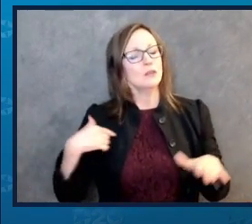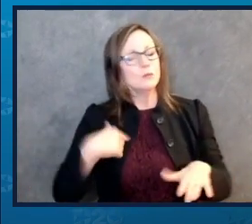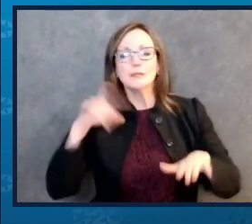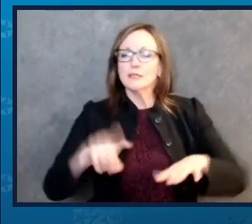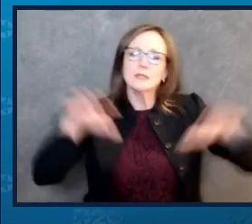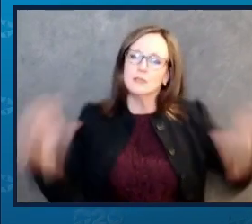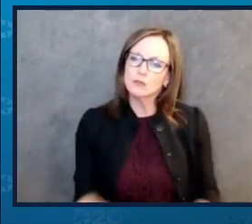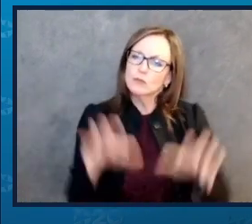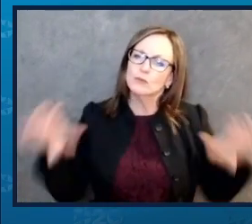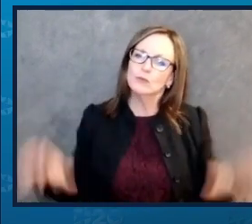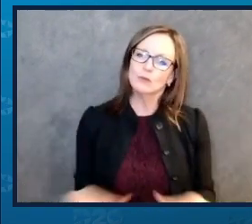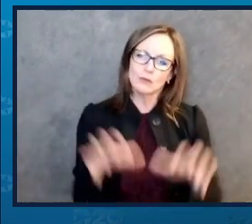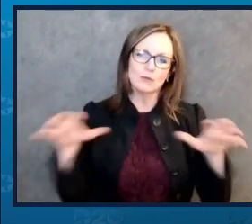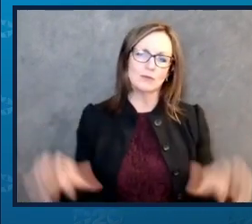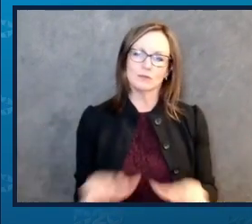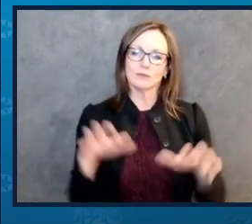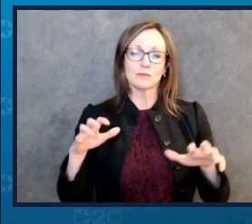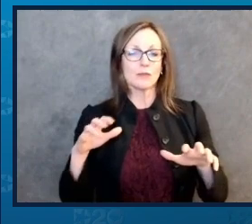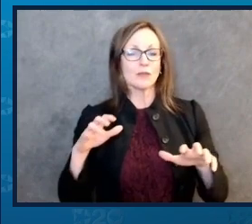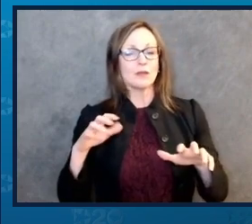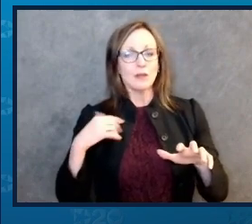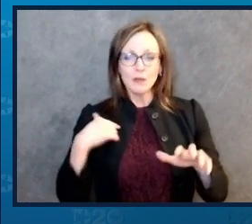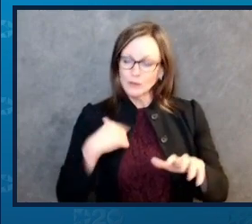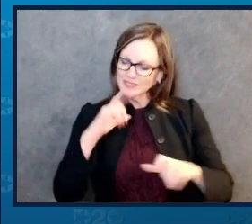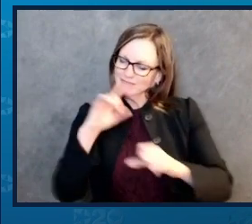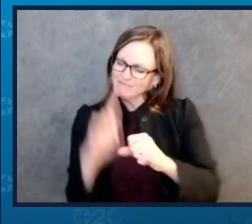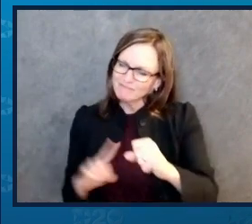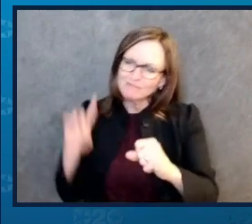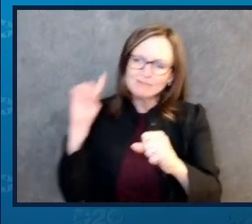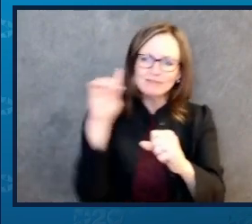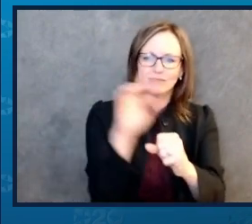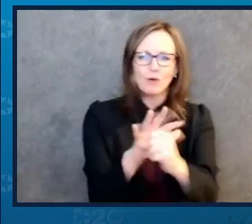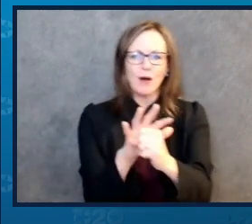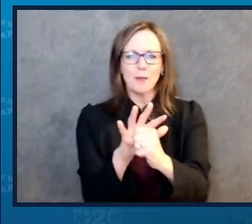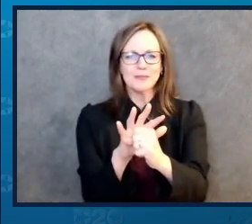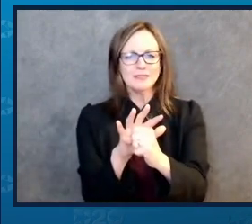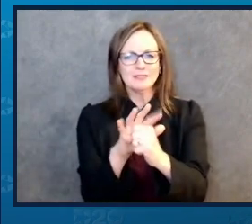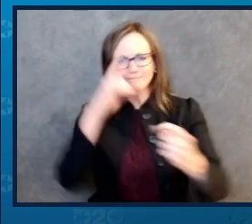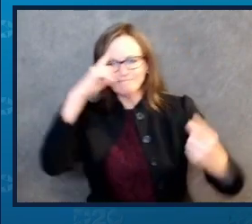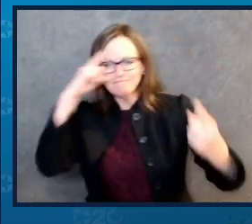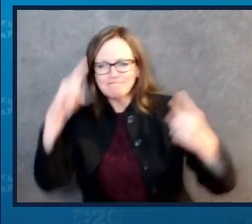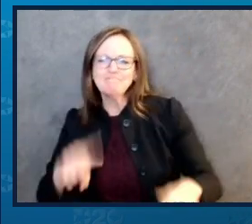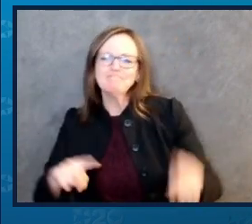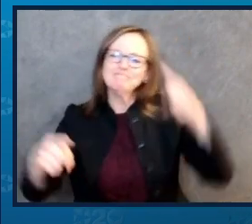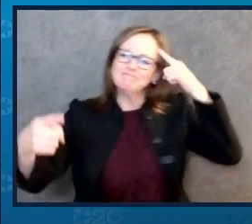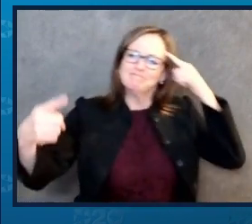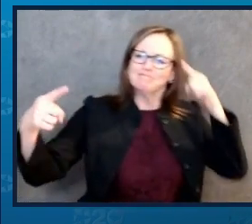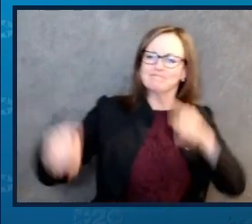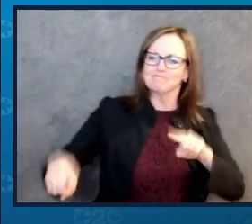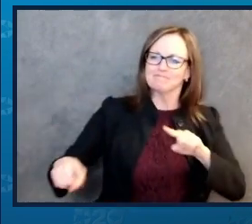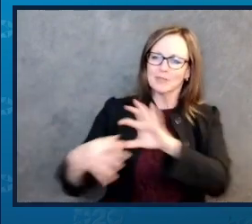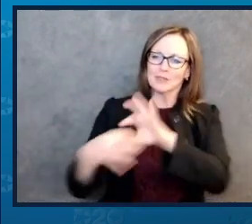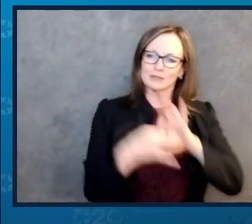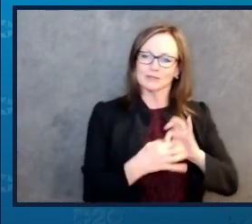UNDER LAW, BECAUSE HERE IS THE